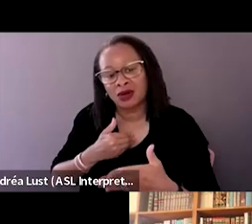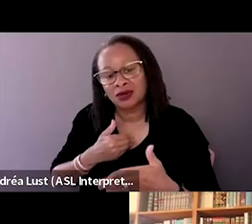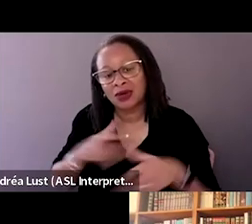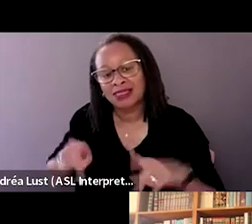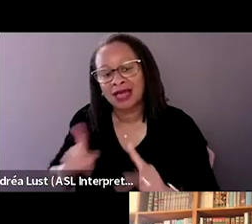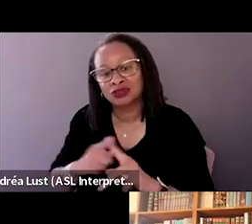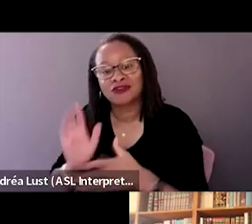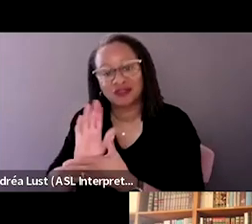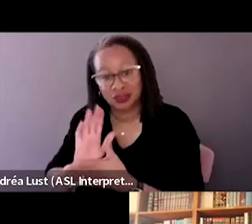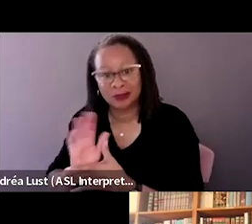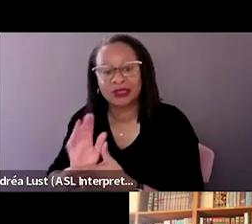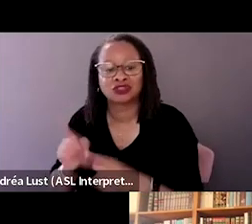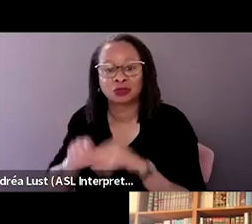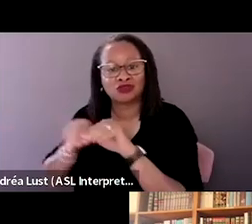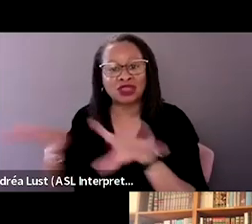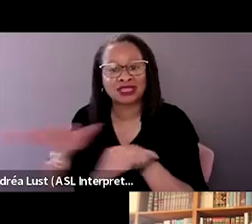to be released on theatrical.